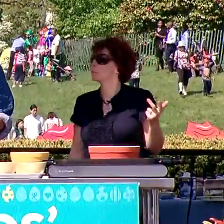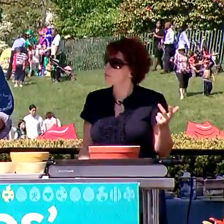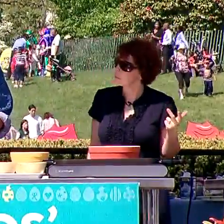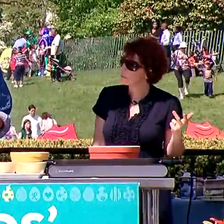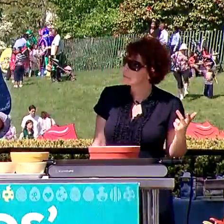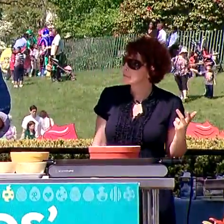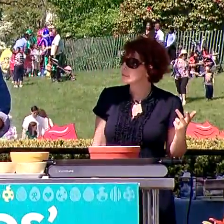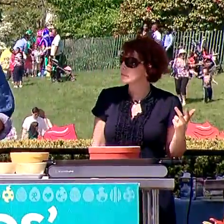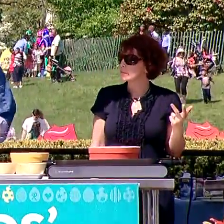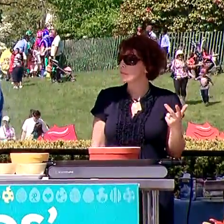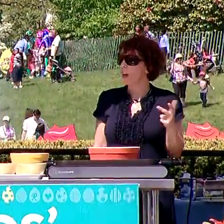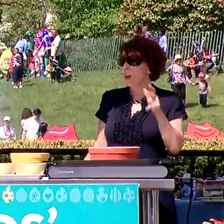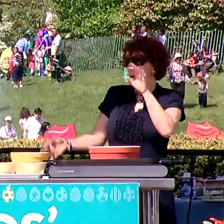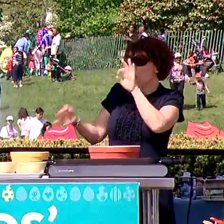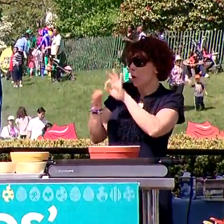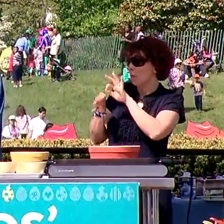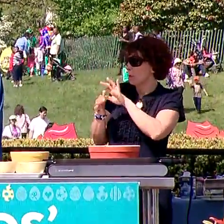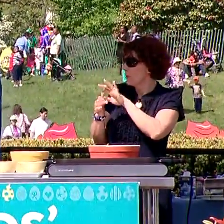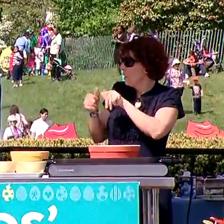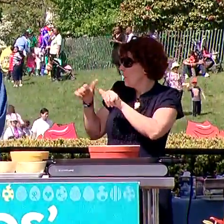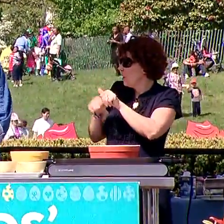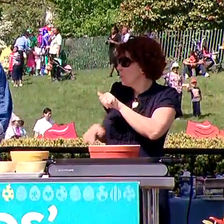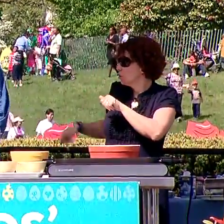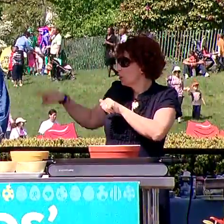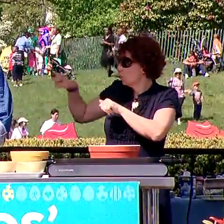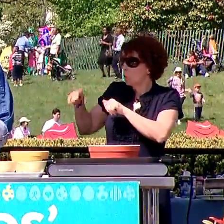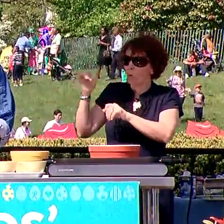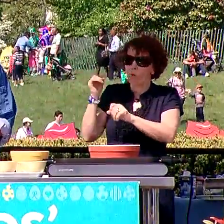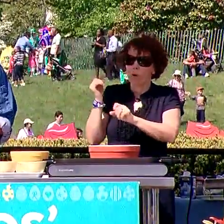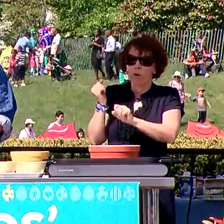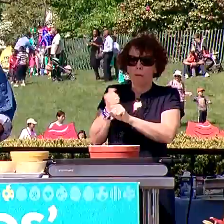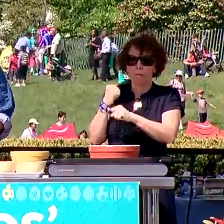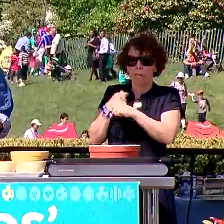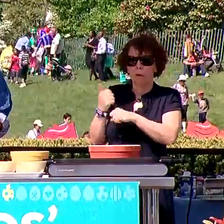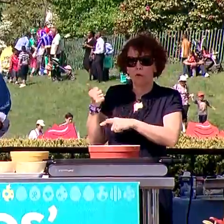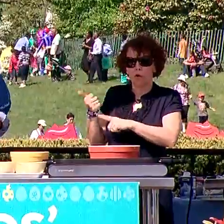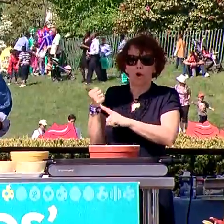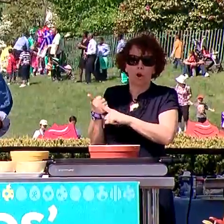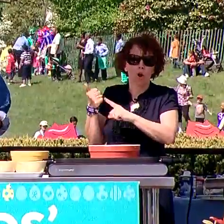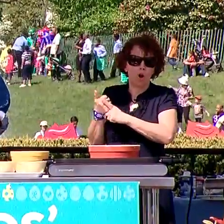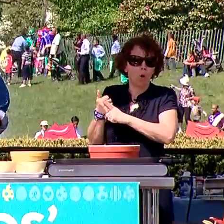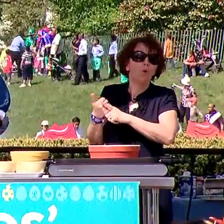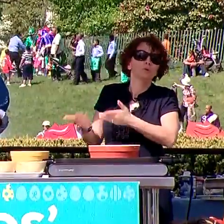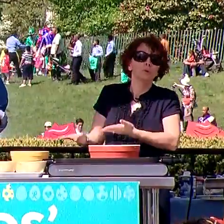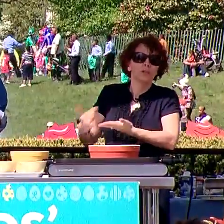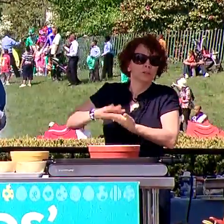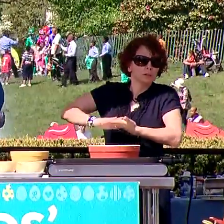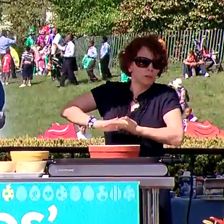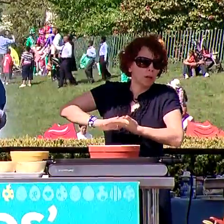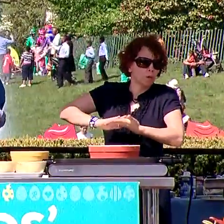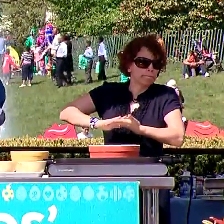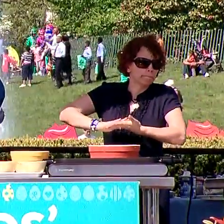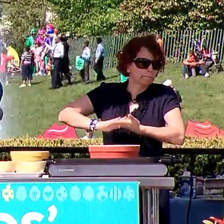Perfect. And so each of you are going to make your own quesadilla.